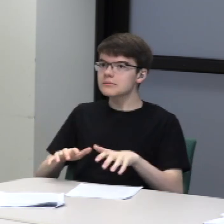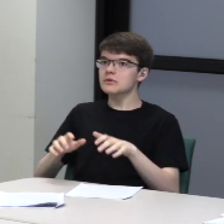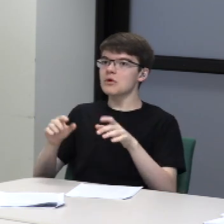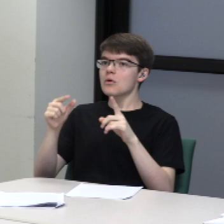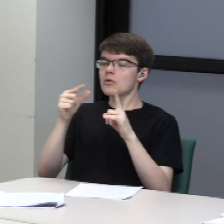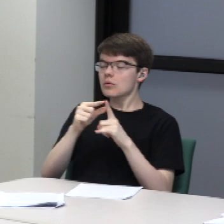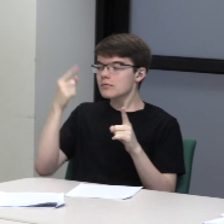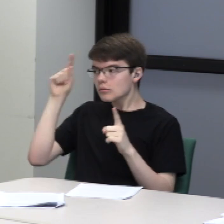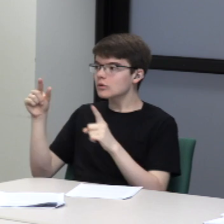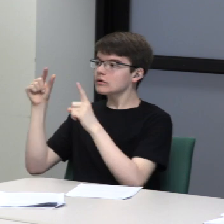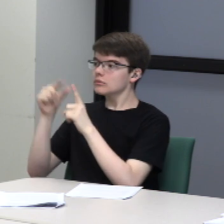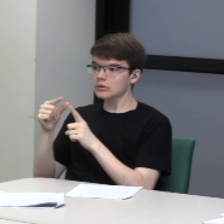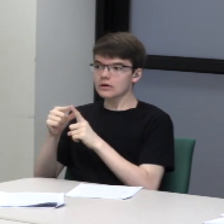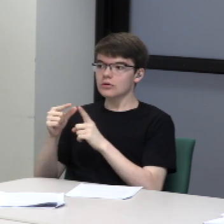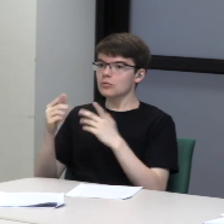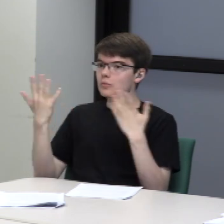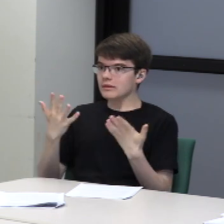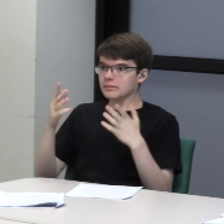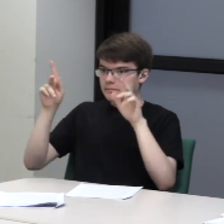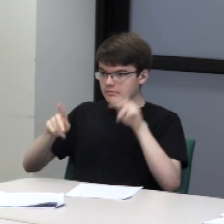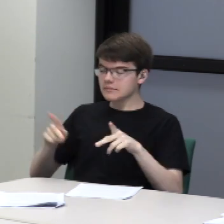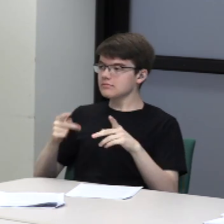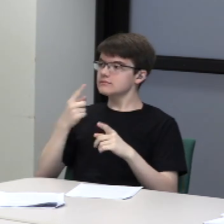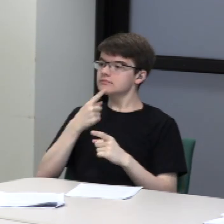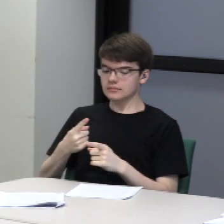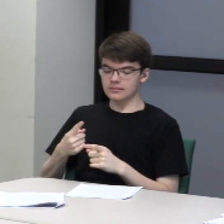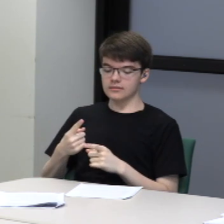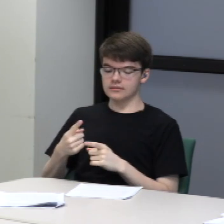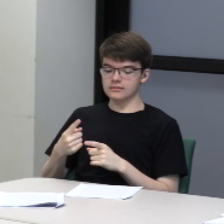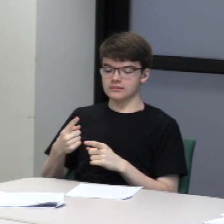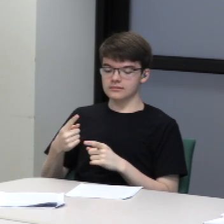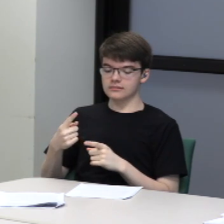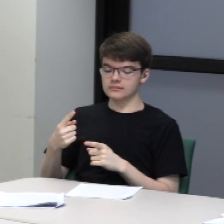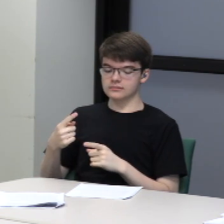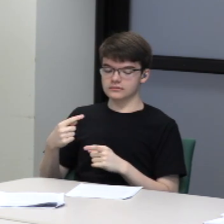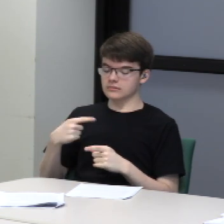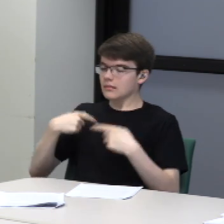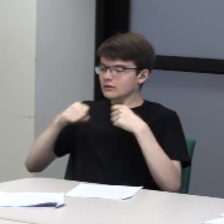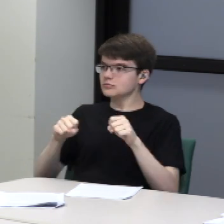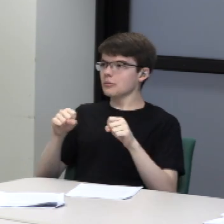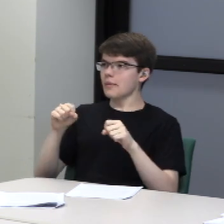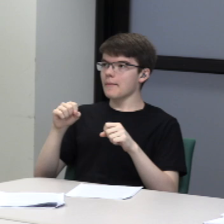Luke: CART is when someone types word-for-word what everyone is saying.